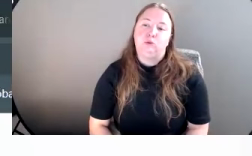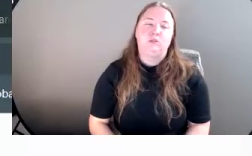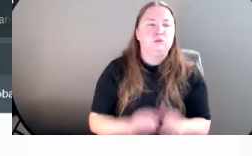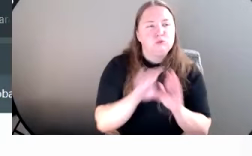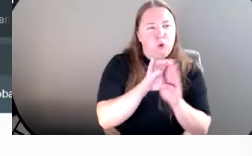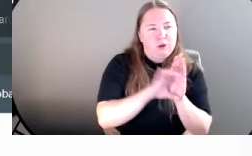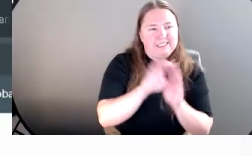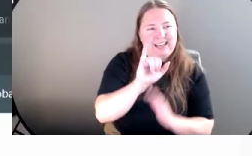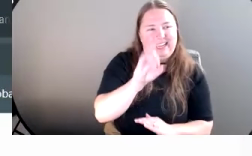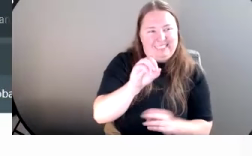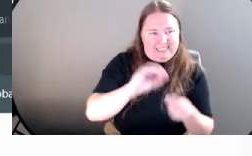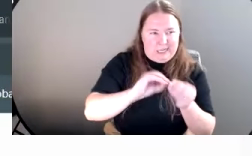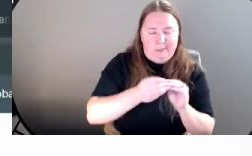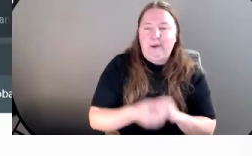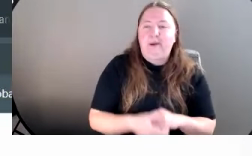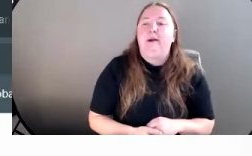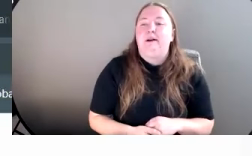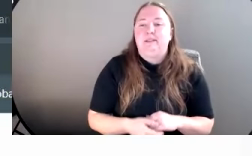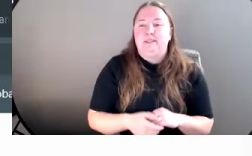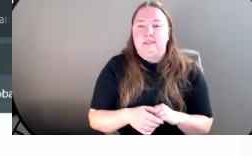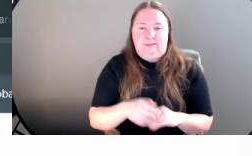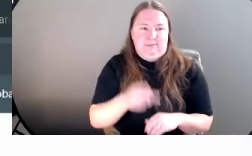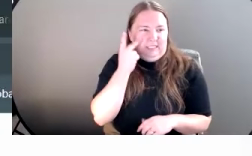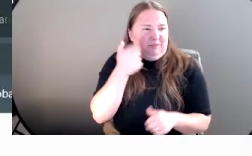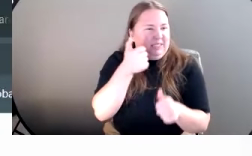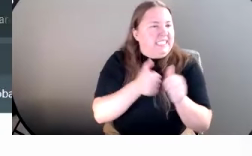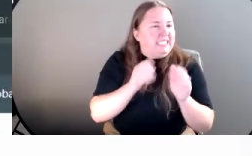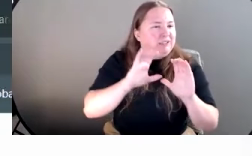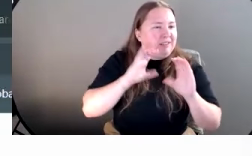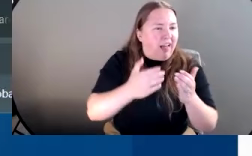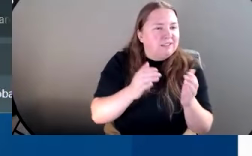the CID econ 201, 202 and some of those resources as well.